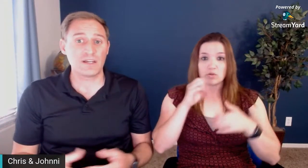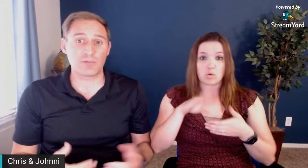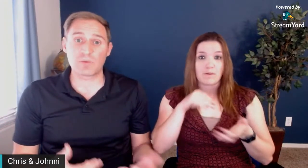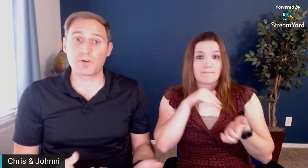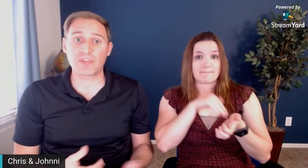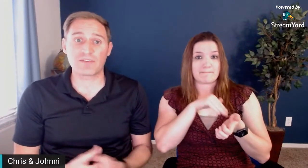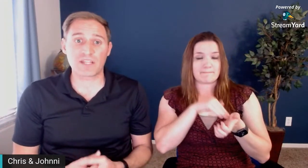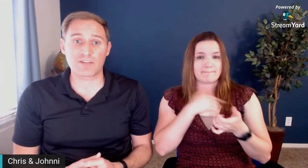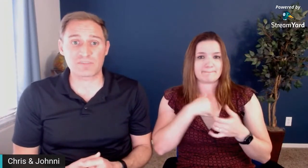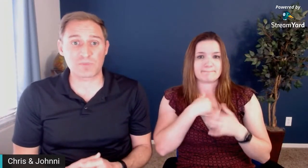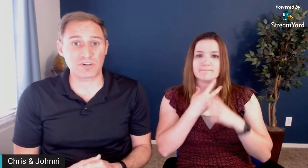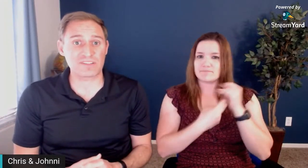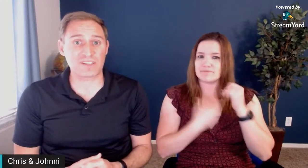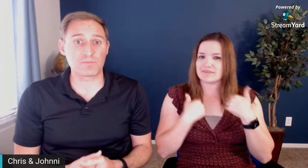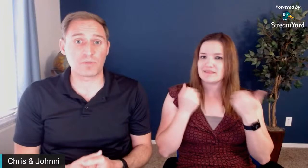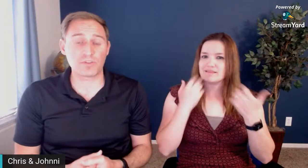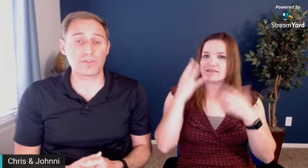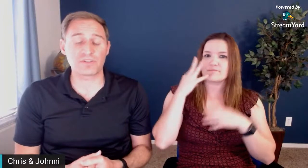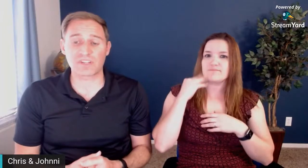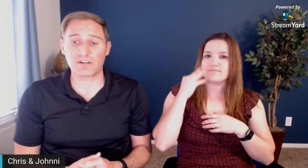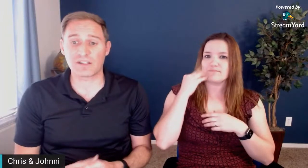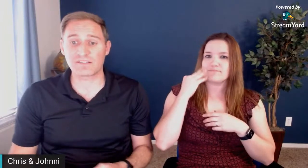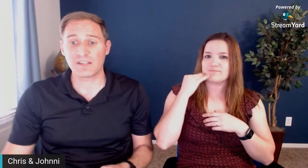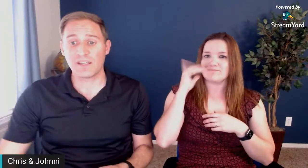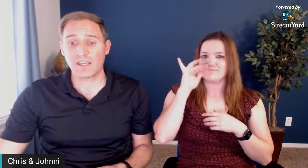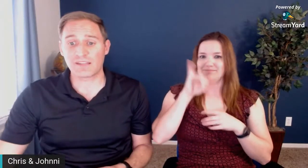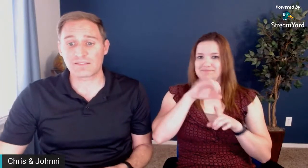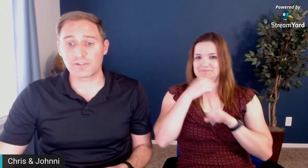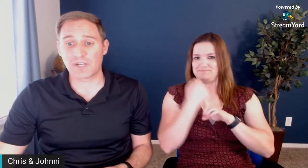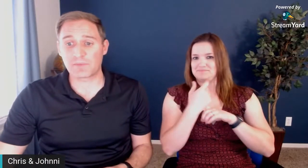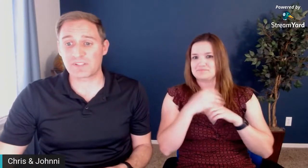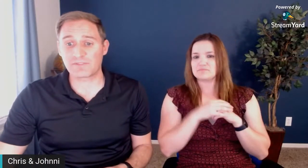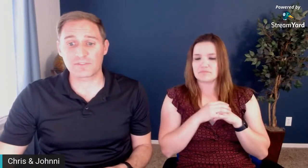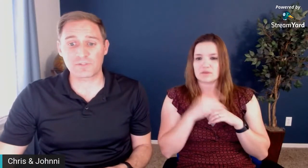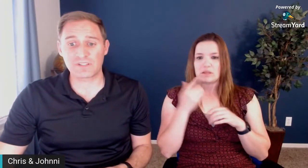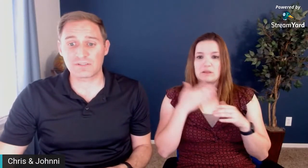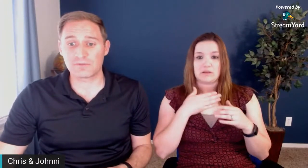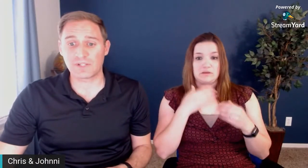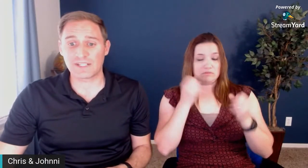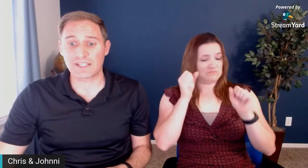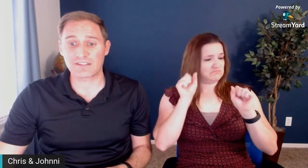and we both have a lot of experience in both of those areas and so please feel free to let us know